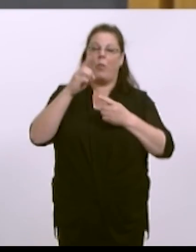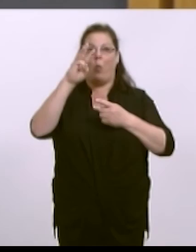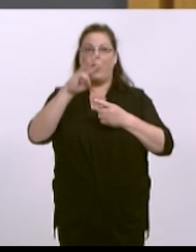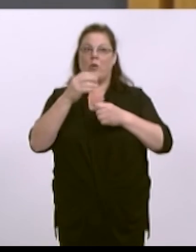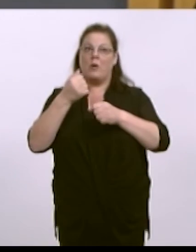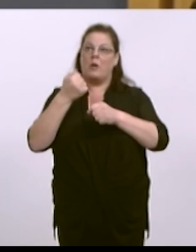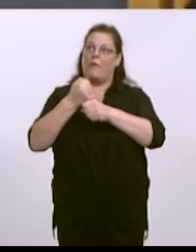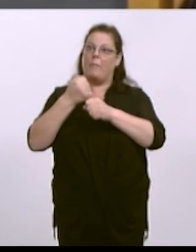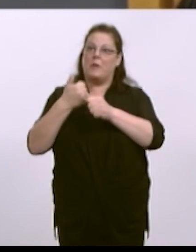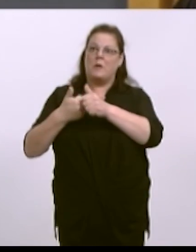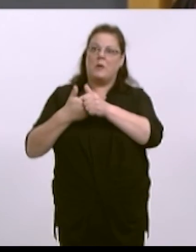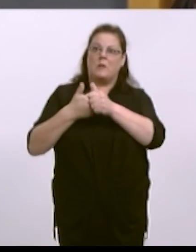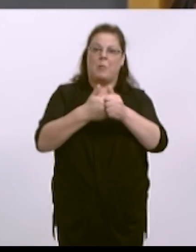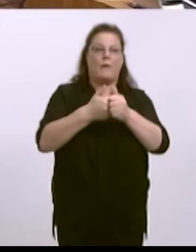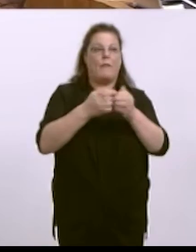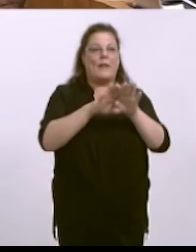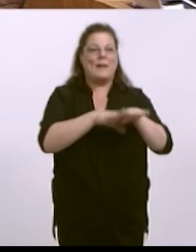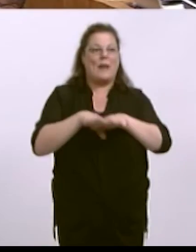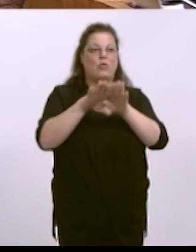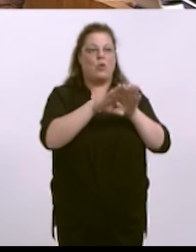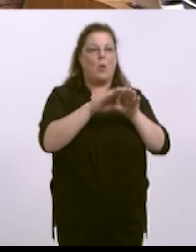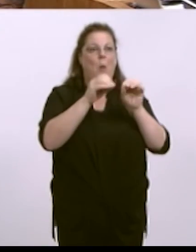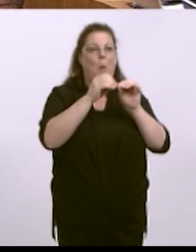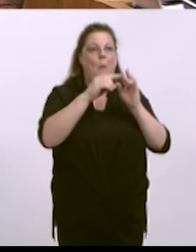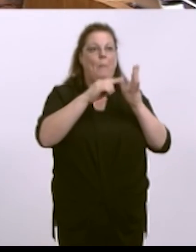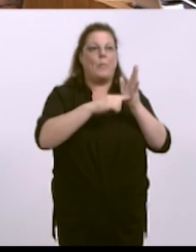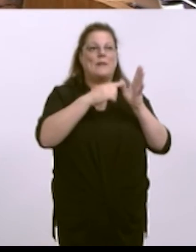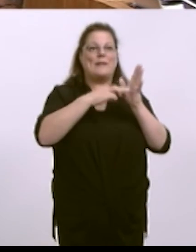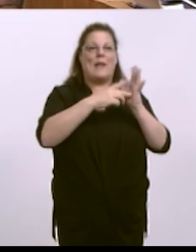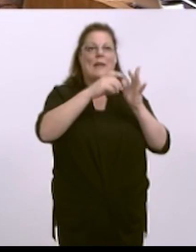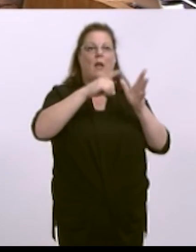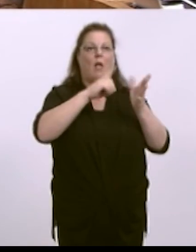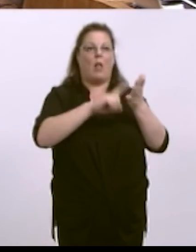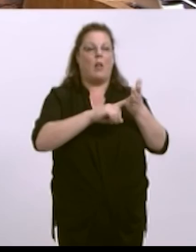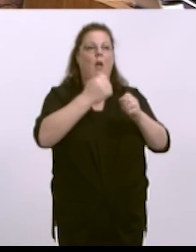Carwyn Jones: Wel, mae Ysgrifennydd y Cabinet dros yr Economi aír Seilwaith wrthiín ystyried